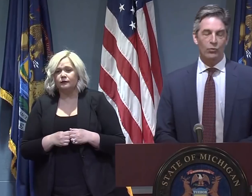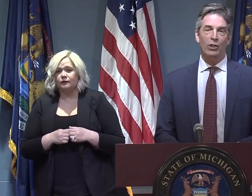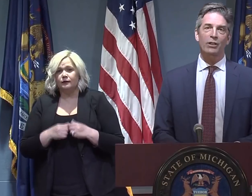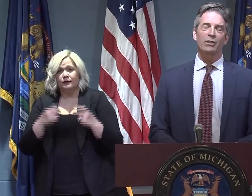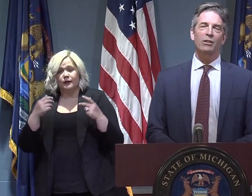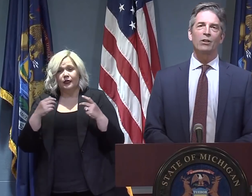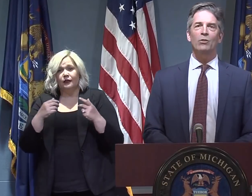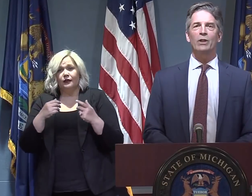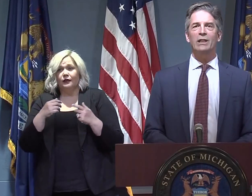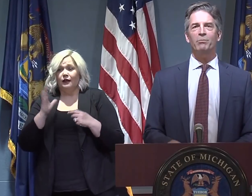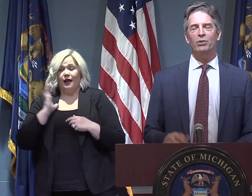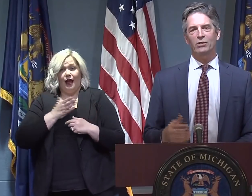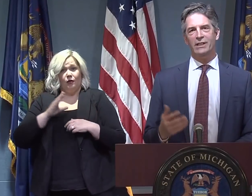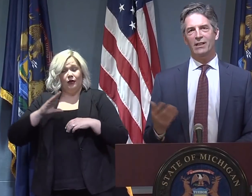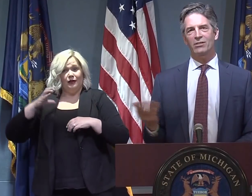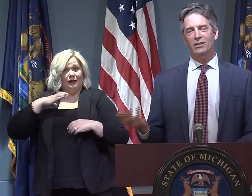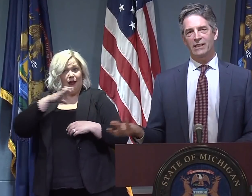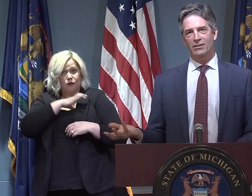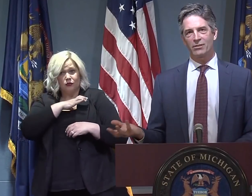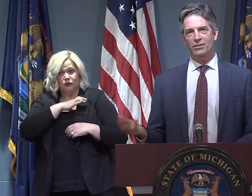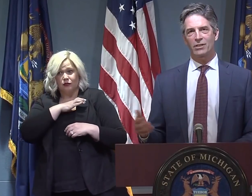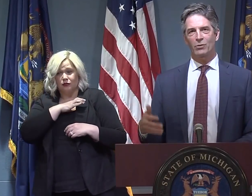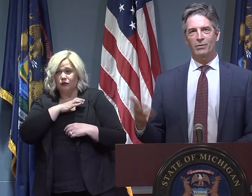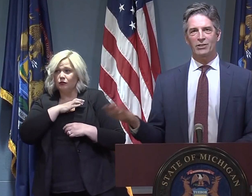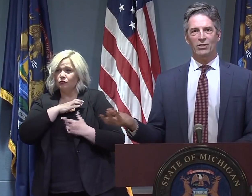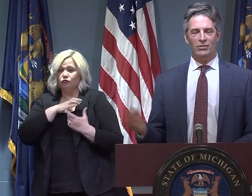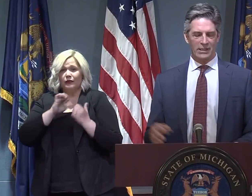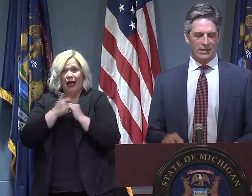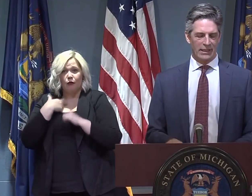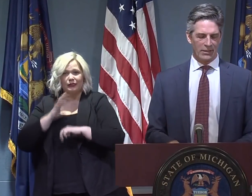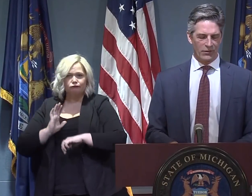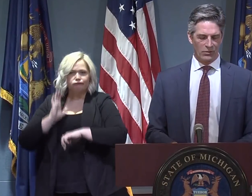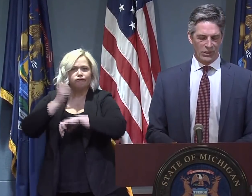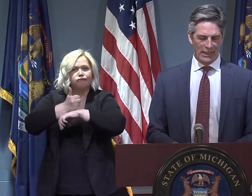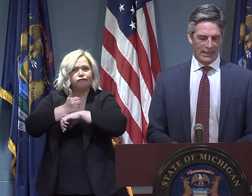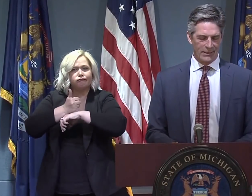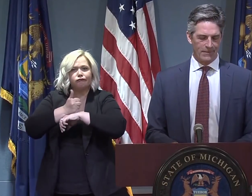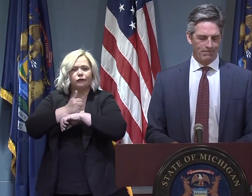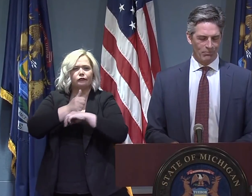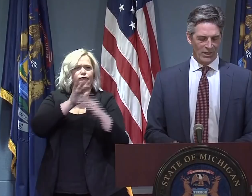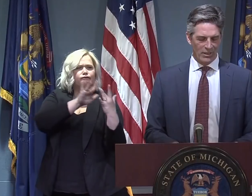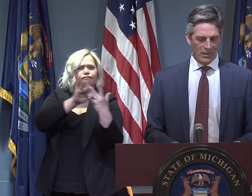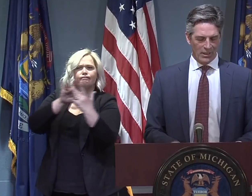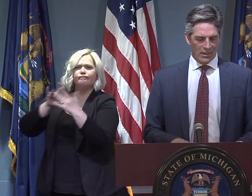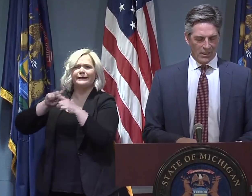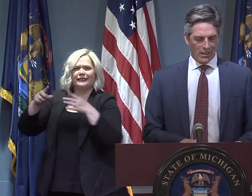LABOR AND ACADEMIC WORLDS. SO TO GATHER THE STRONG EXPERTISE WE PULLED TOGETHER THE